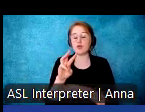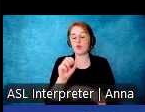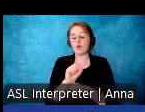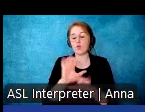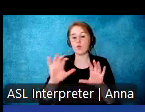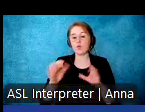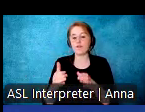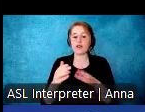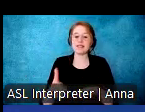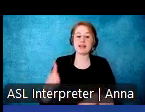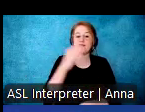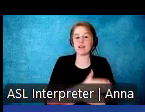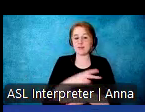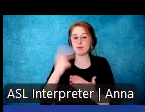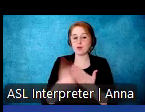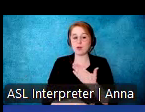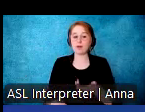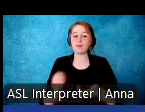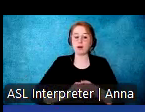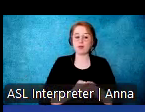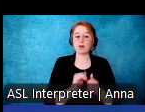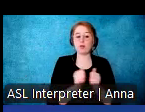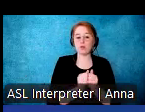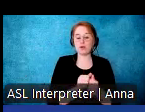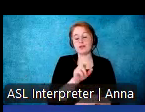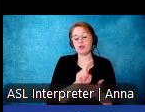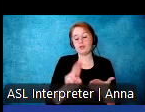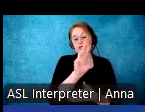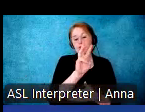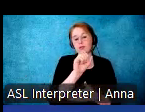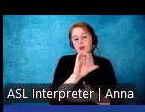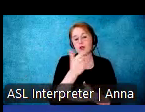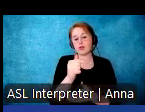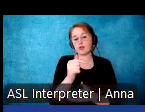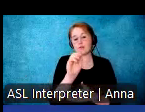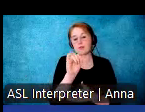the University of Wisconsin Green Bay. Visit our website at WISCaregiverCDCP.com.